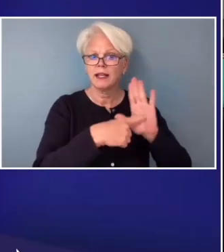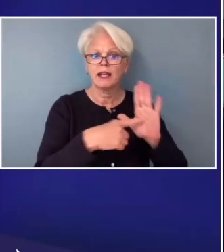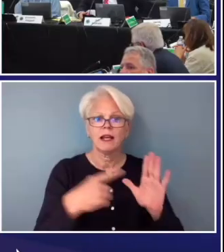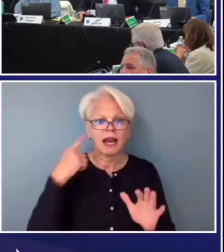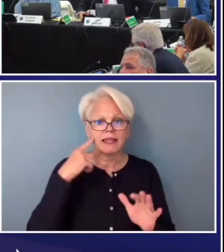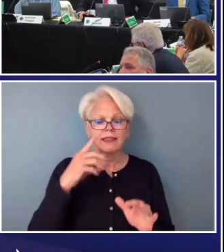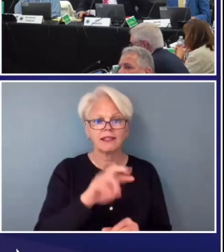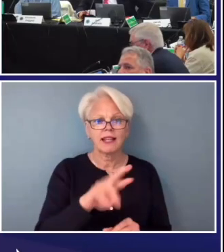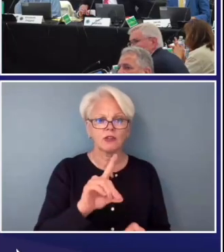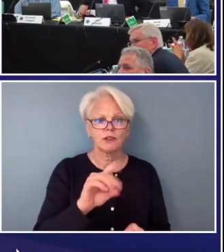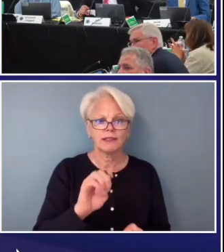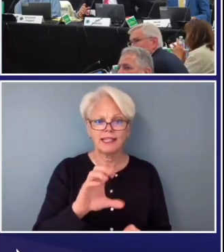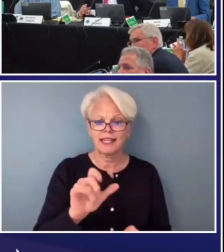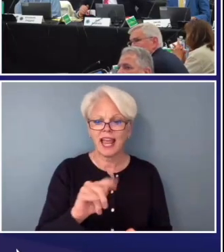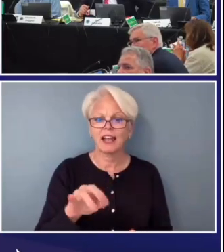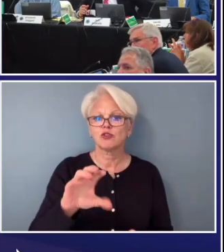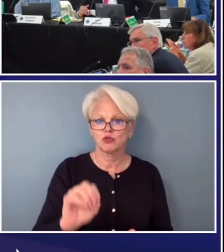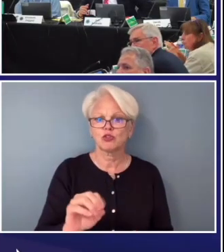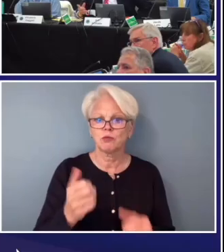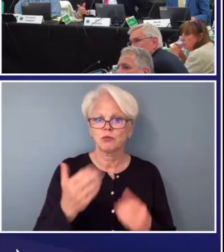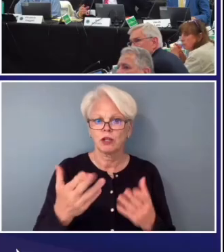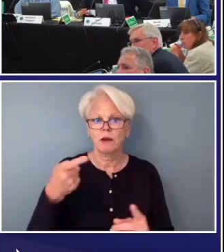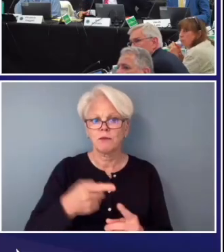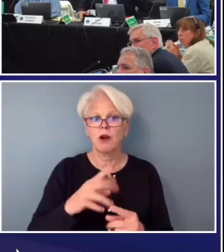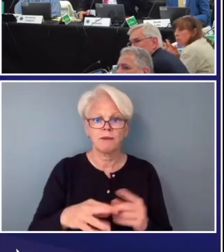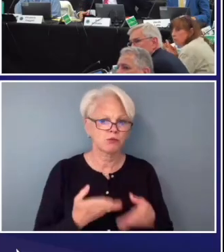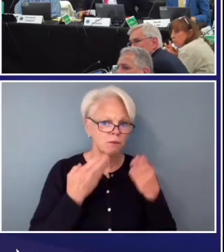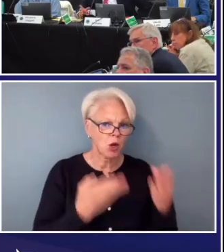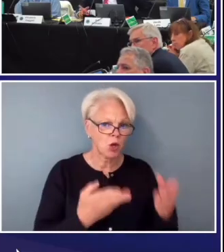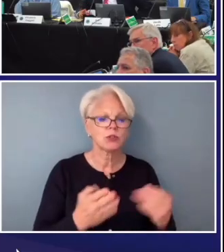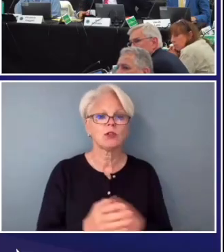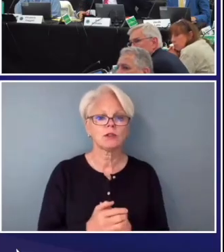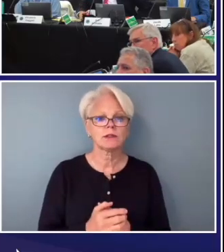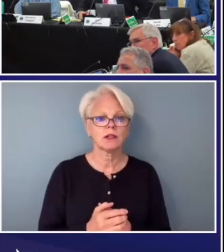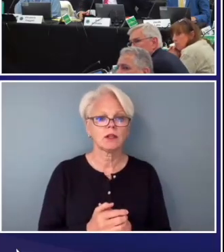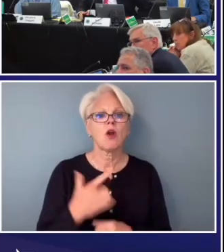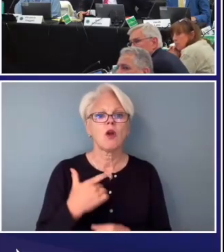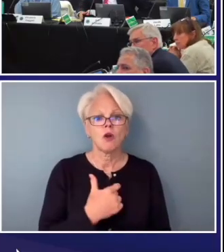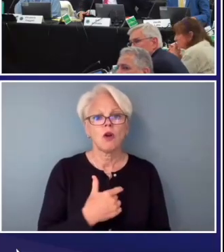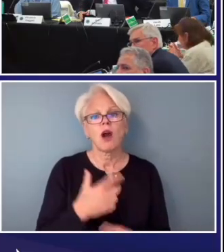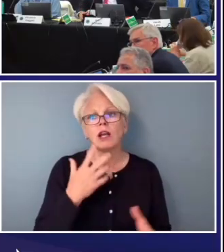up a, since you brought up a point about proposals? Well, here's a suggestion in